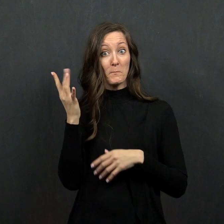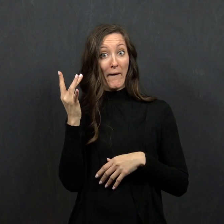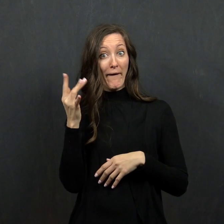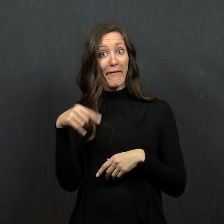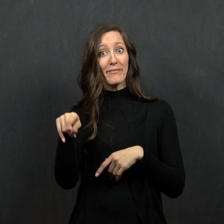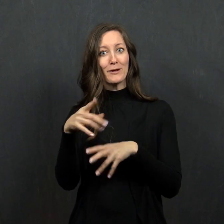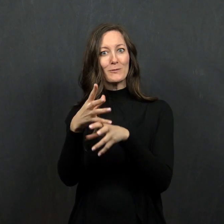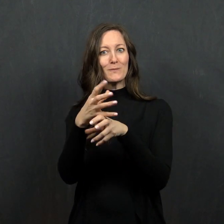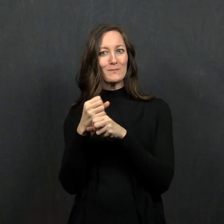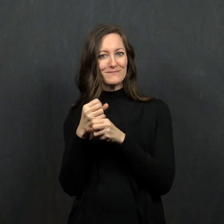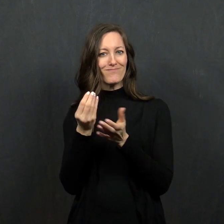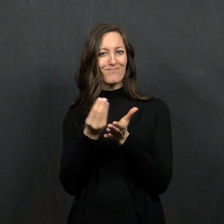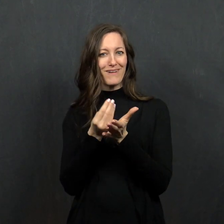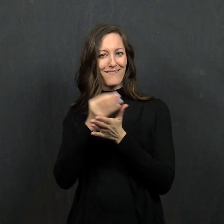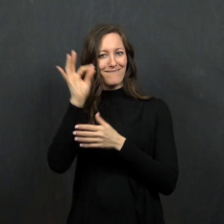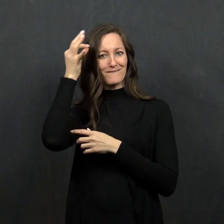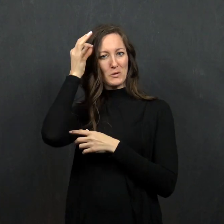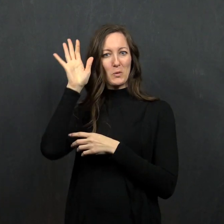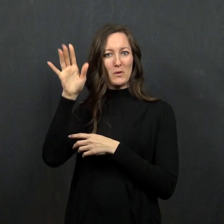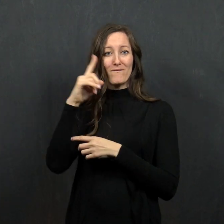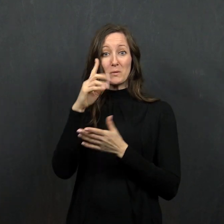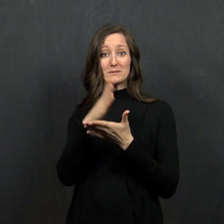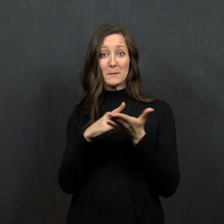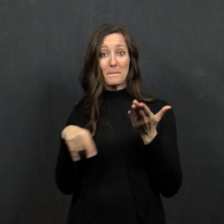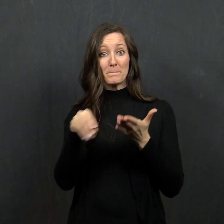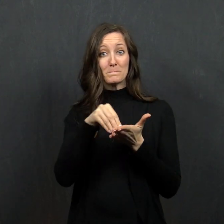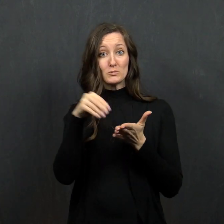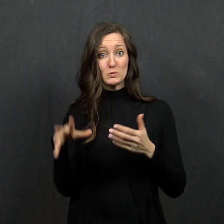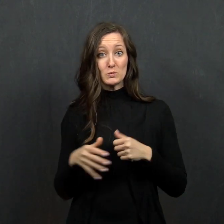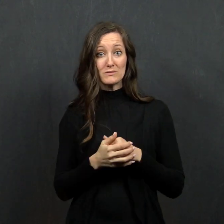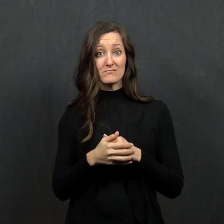probably because they secured federal funding for some students.